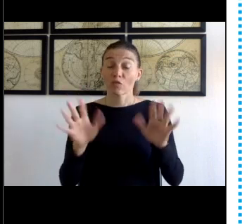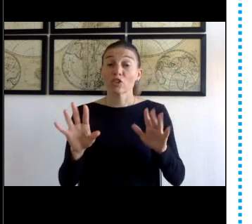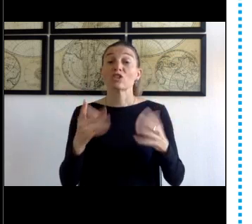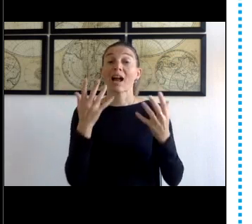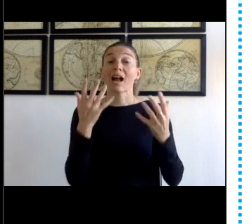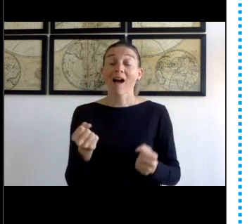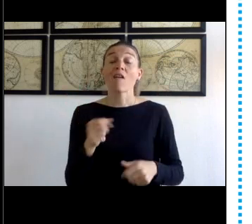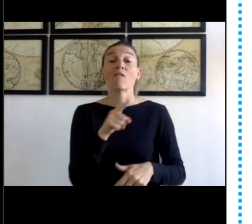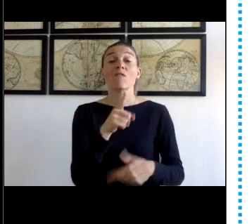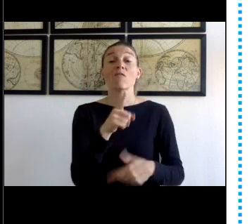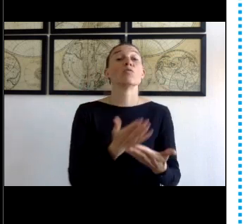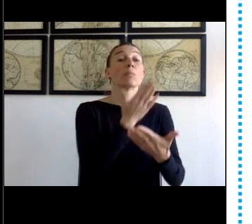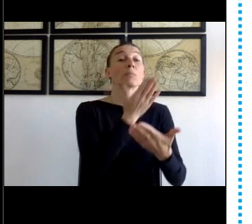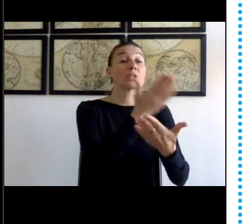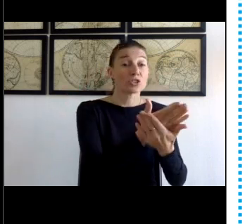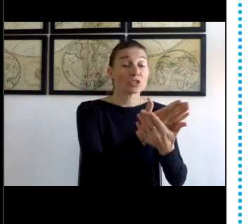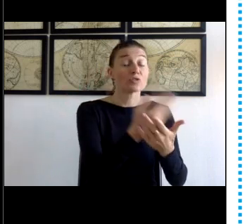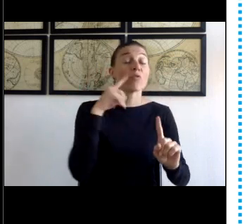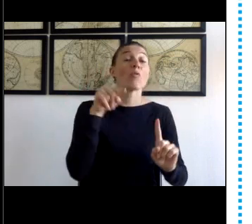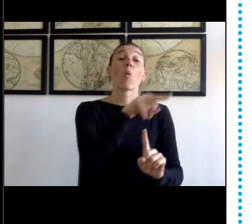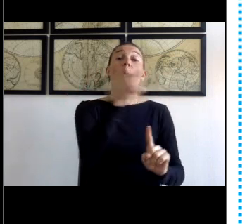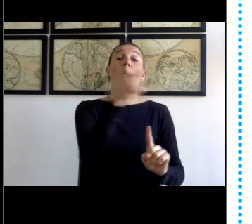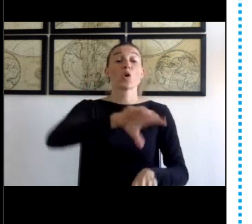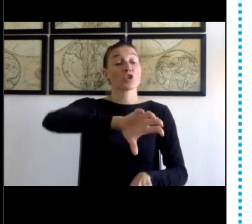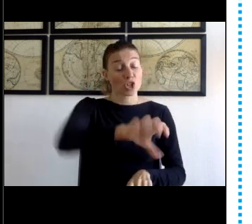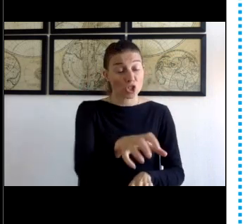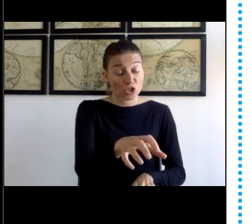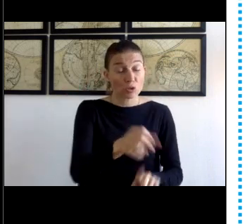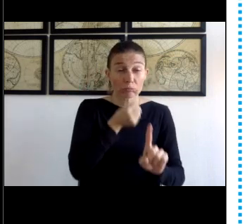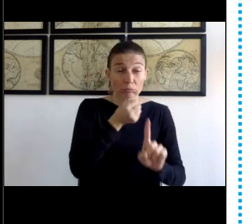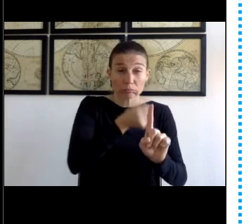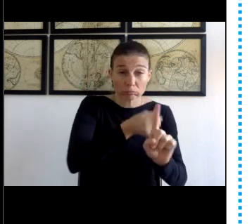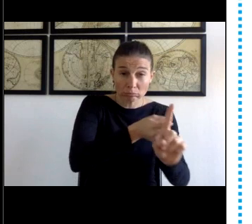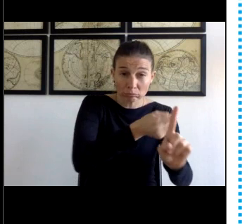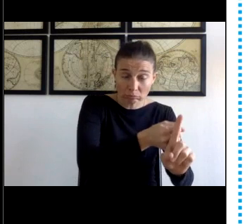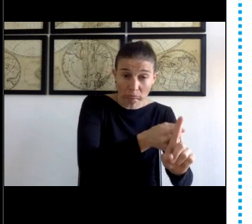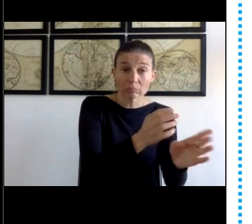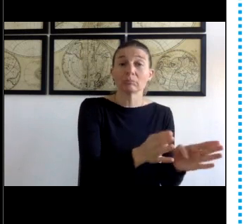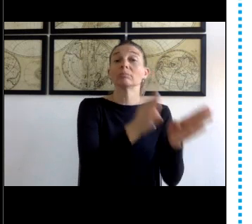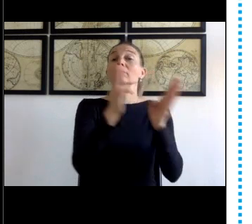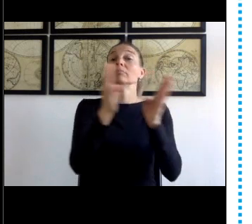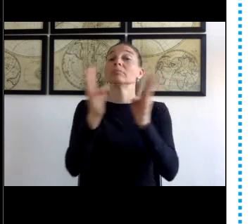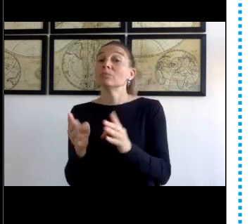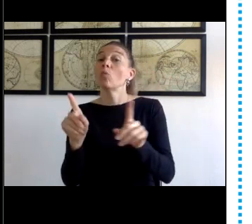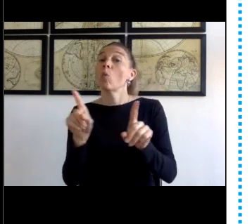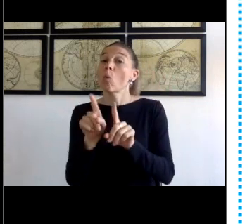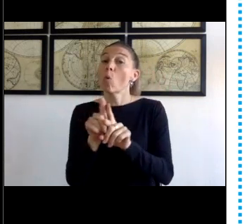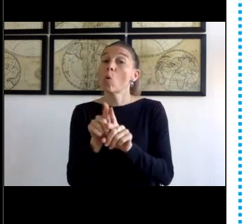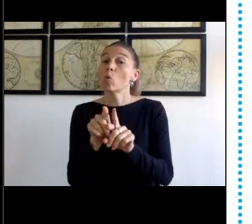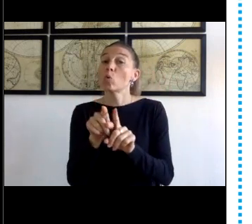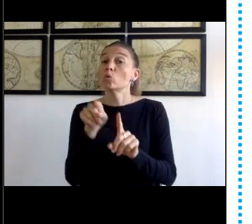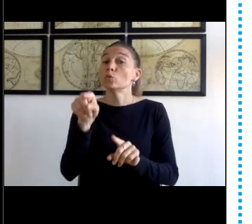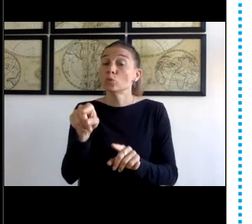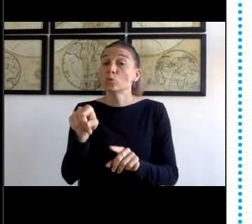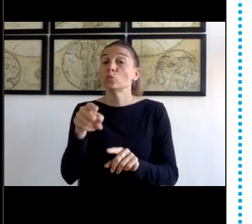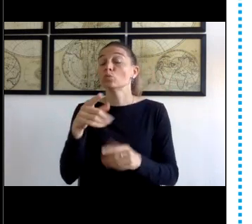for national advocacy and what you can do on a national level. And in the end there will be more time for questions and answers.